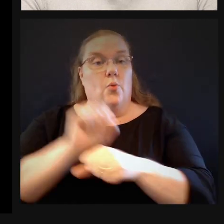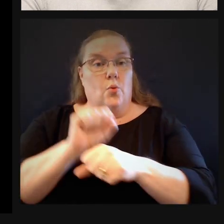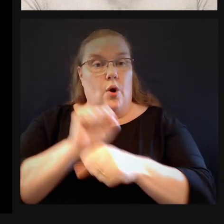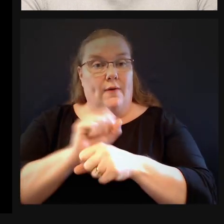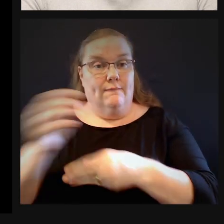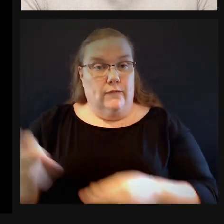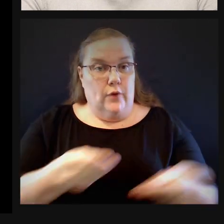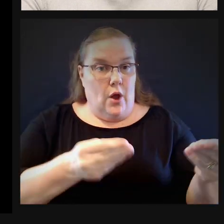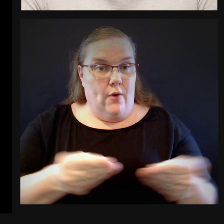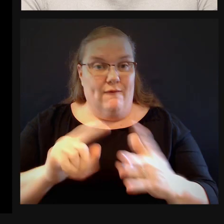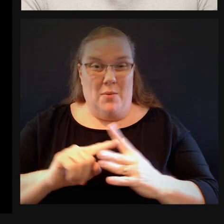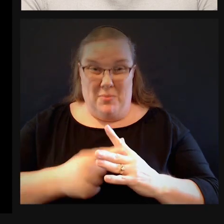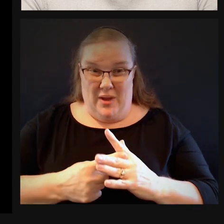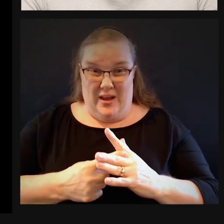saves a ton of work in the long run.